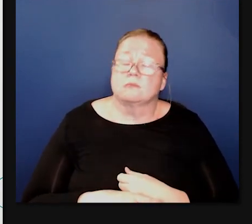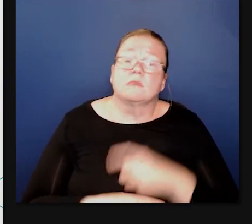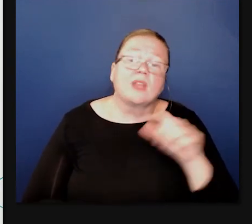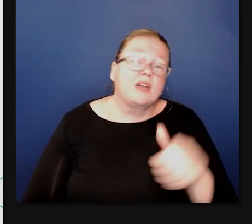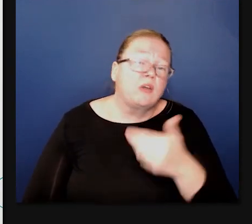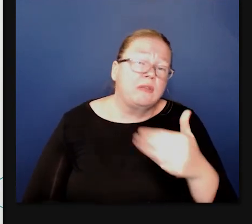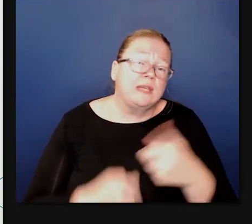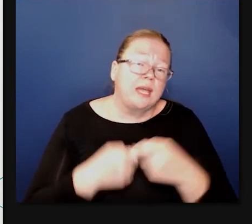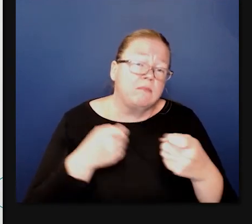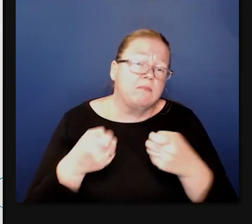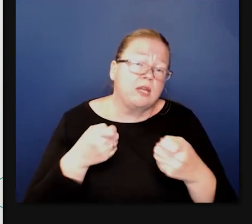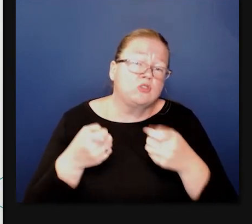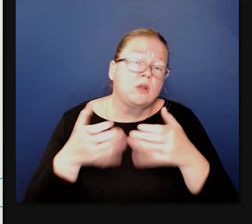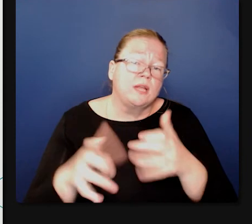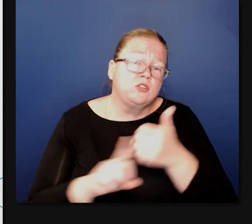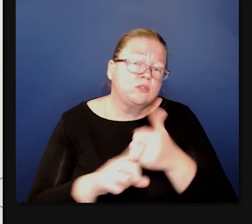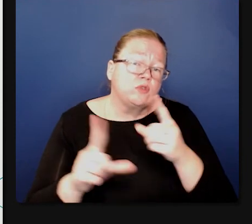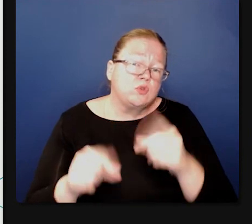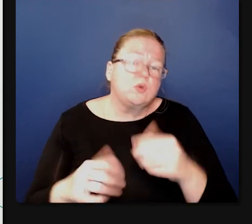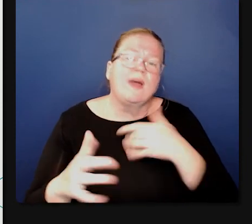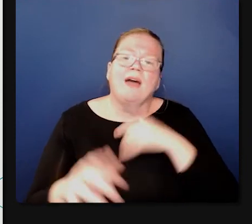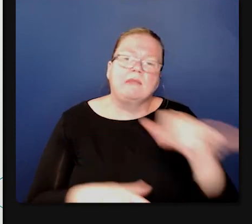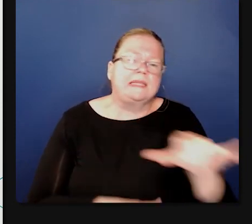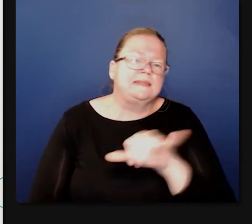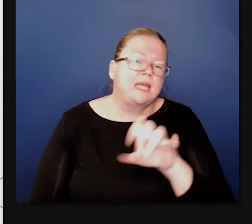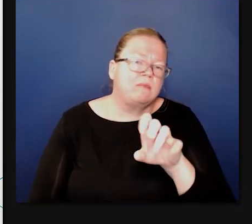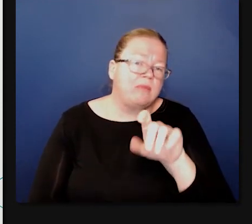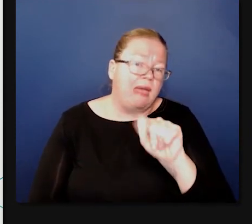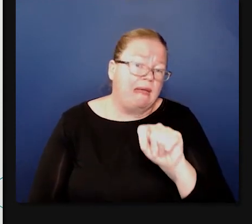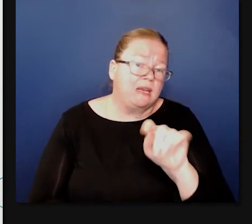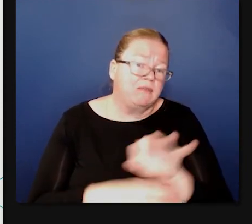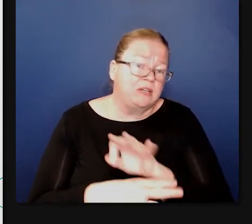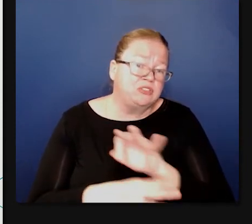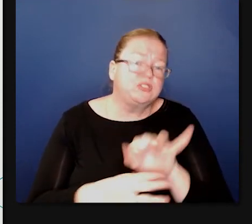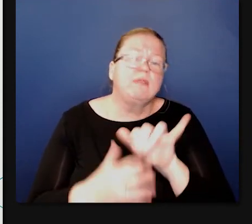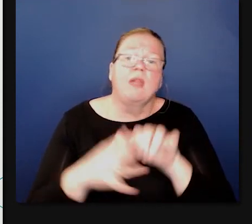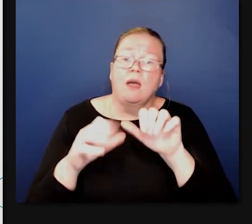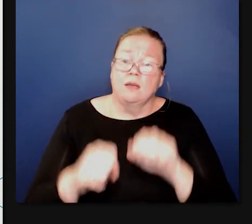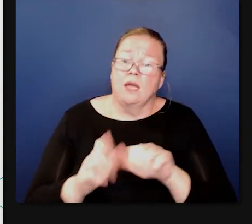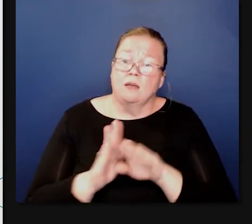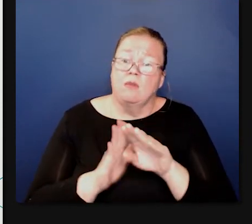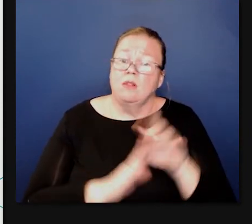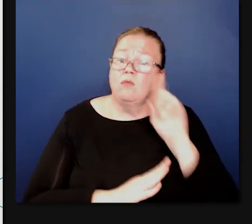Another thing game manager allows you to do is it has the same edit functionality that you can build for your game.